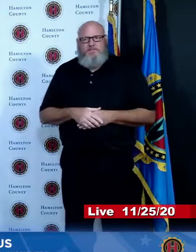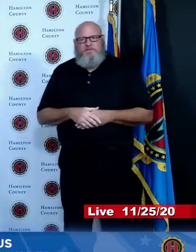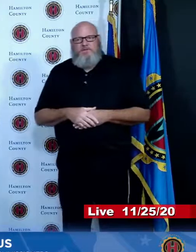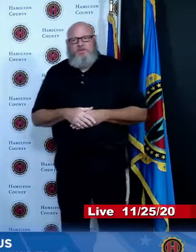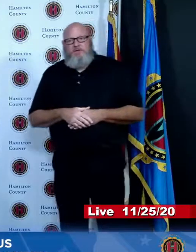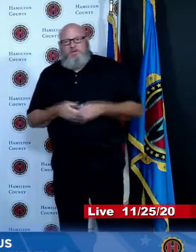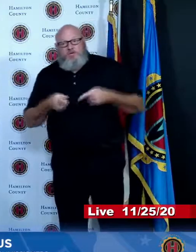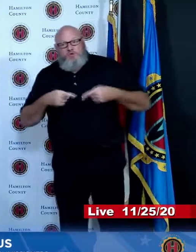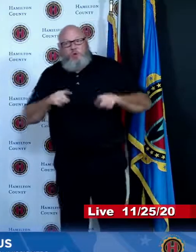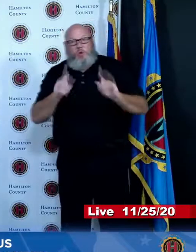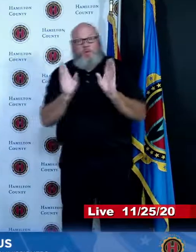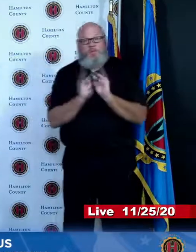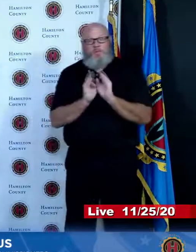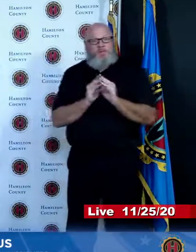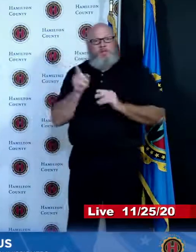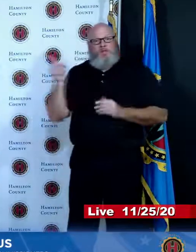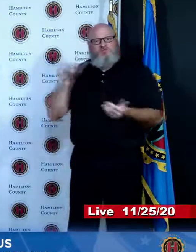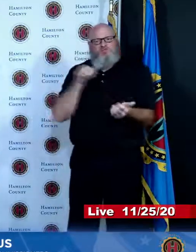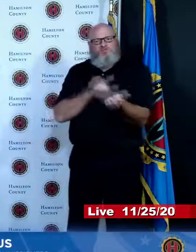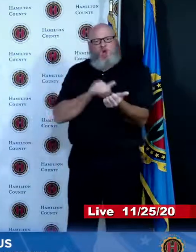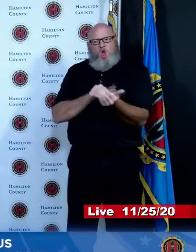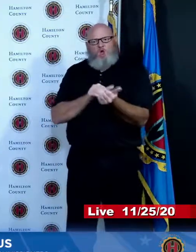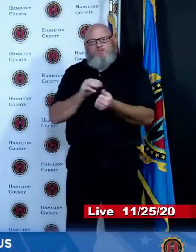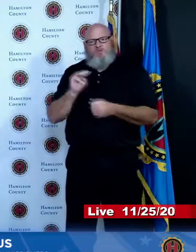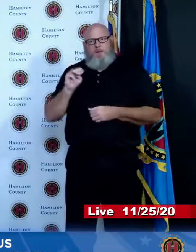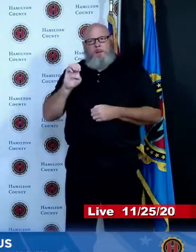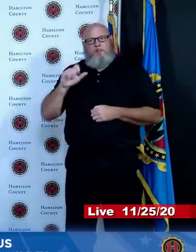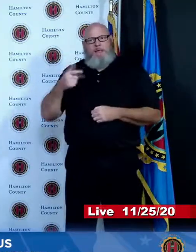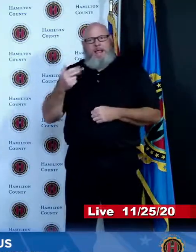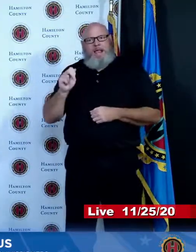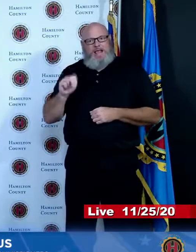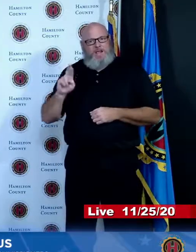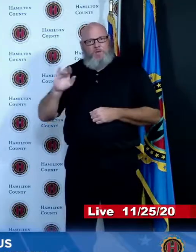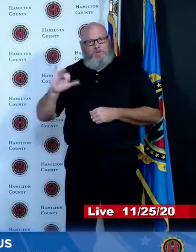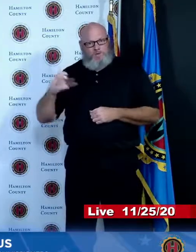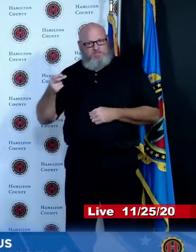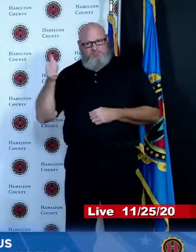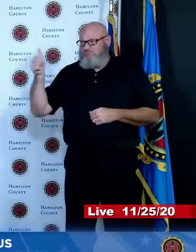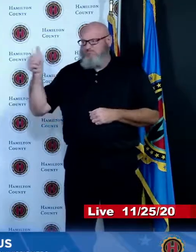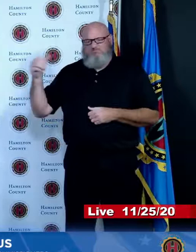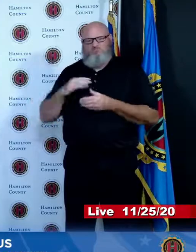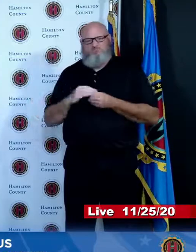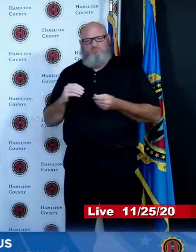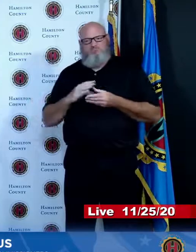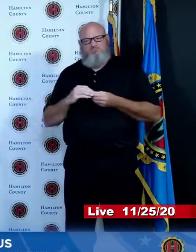on the ground as a health care provider in this community and so she spoke to that at